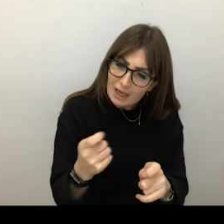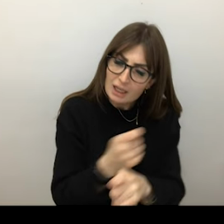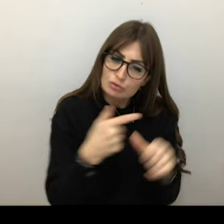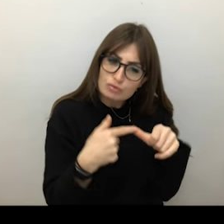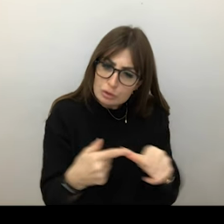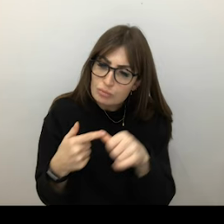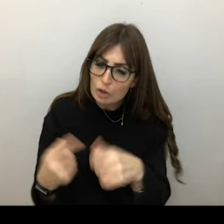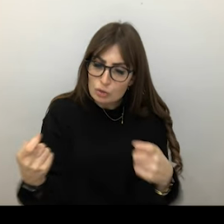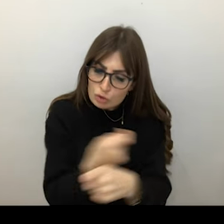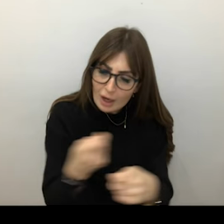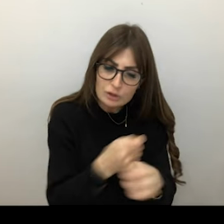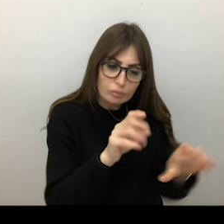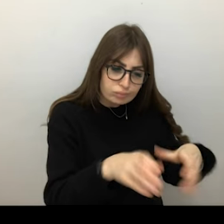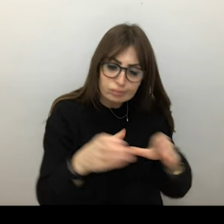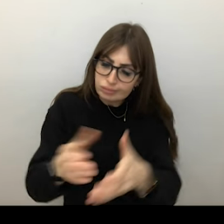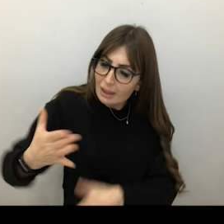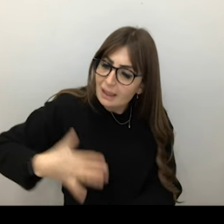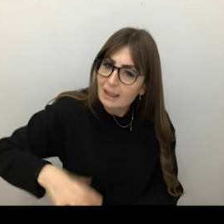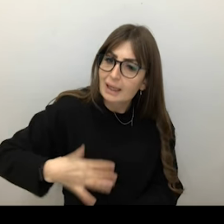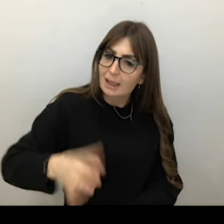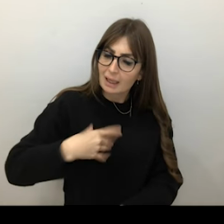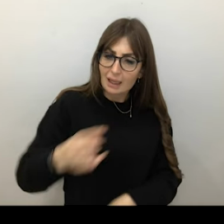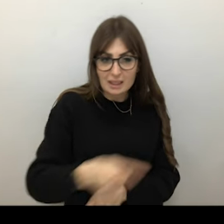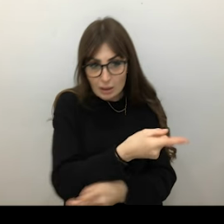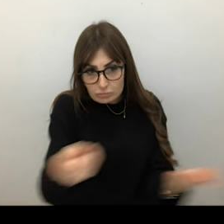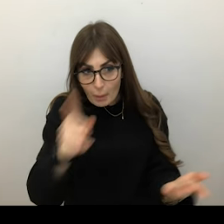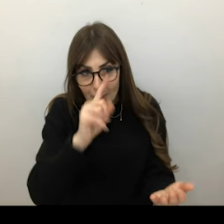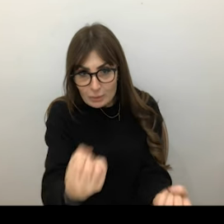in response to changing sector needs and stakeholder feedback.